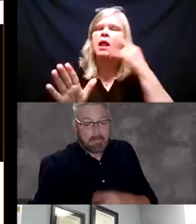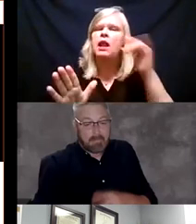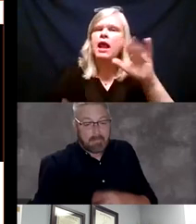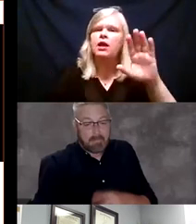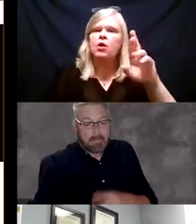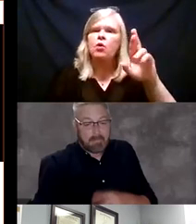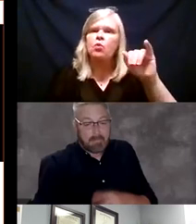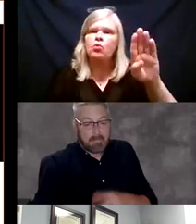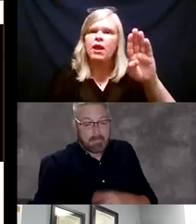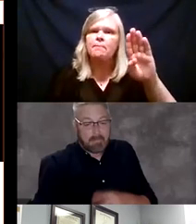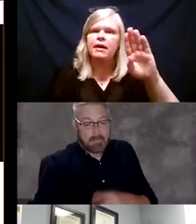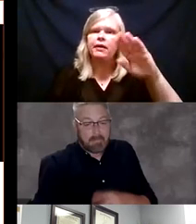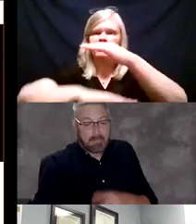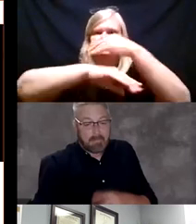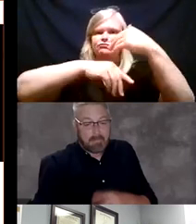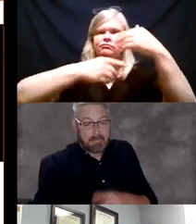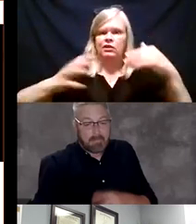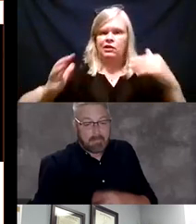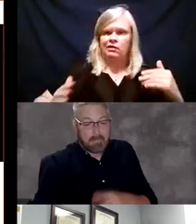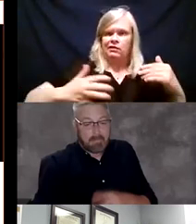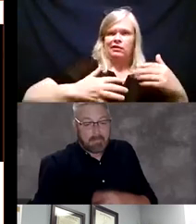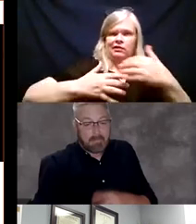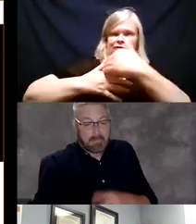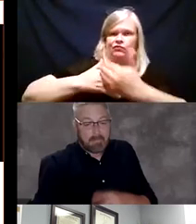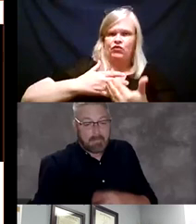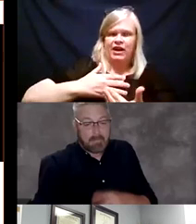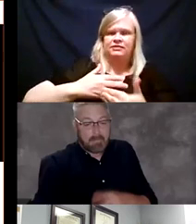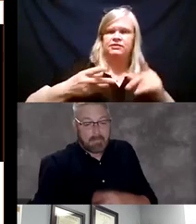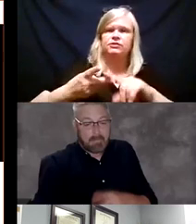HEAD INJURIES, AND THERE IS A COURT CASE THAT SAYS HIV --